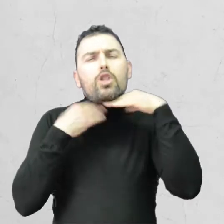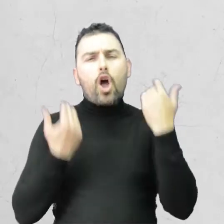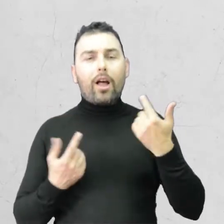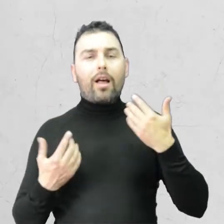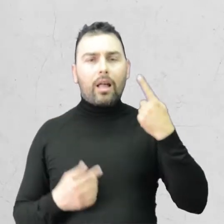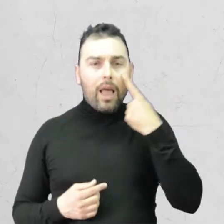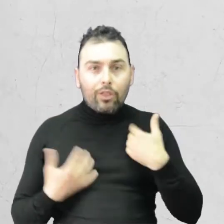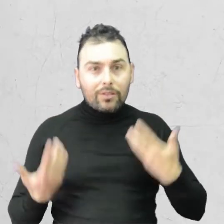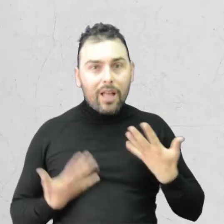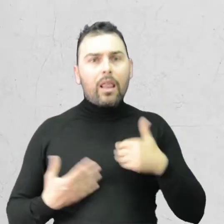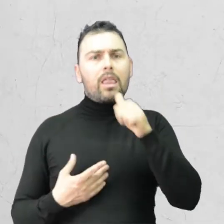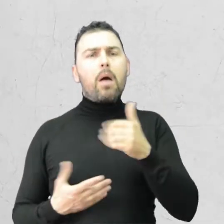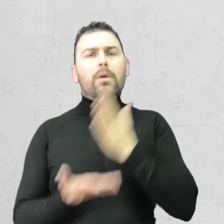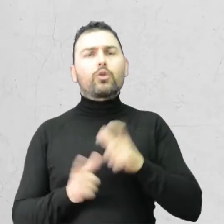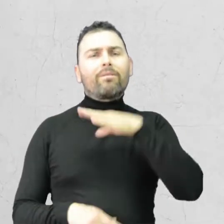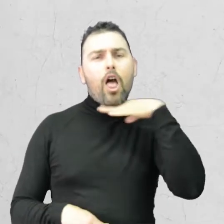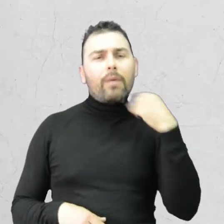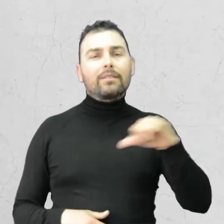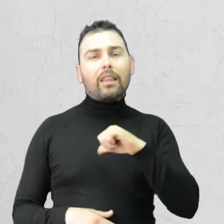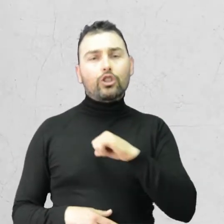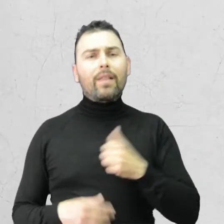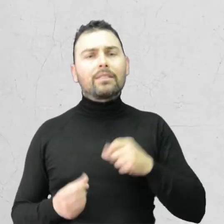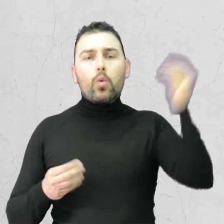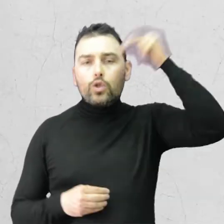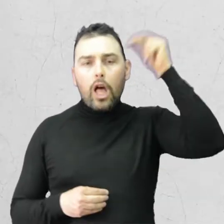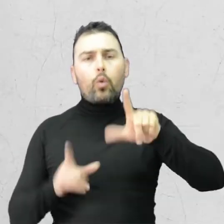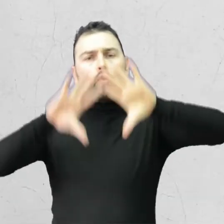Some of the most well known philosophers were Plato or Aristotle.